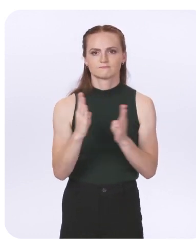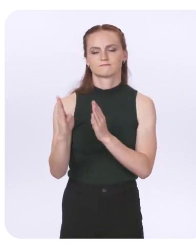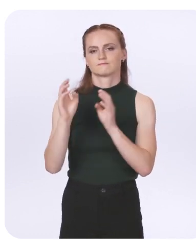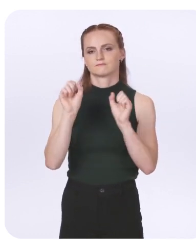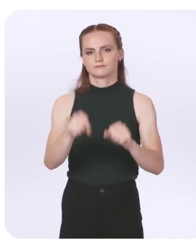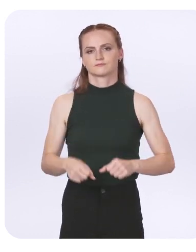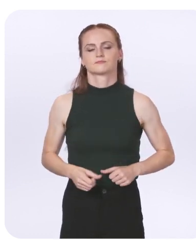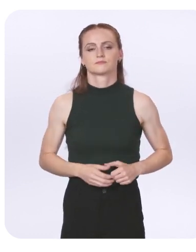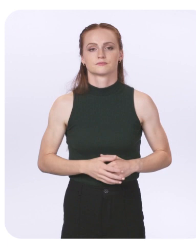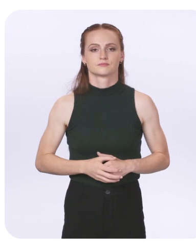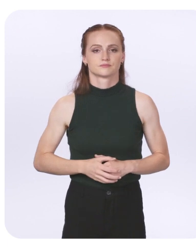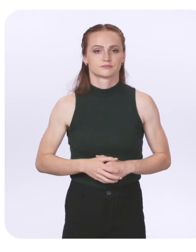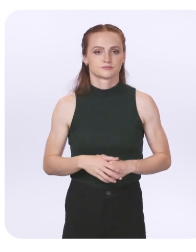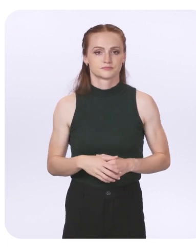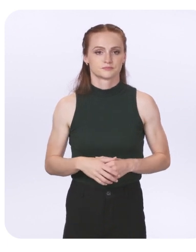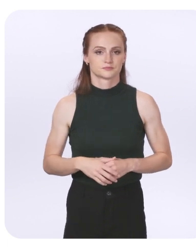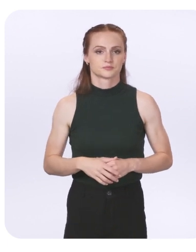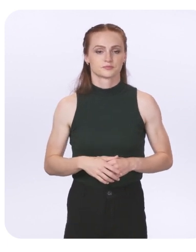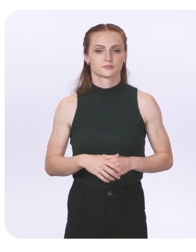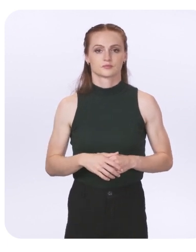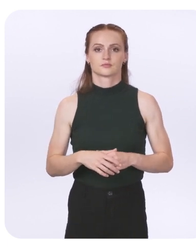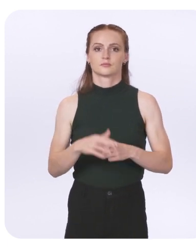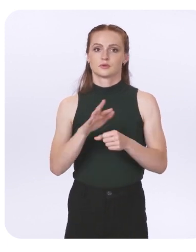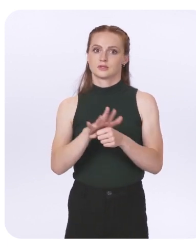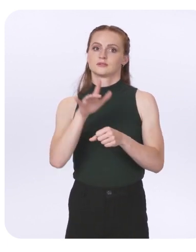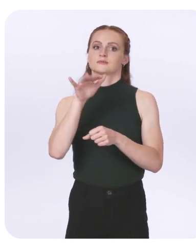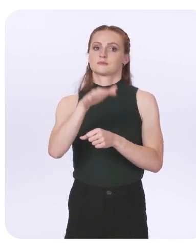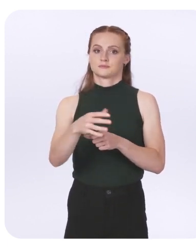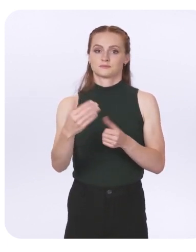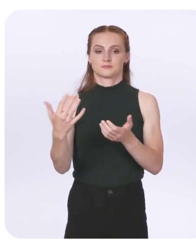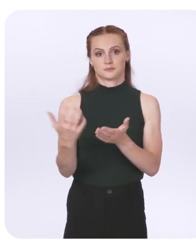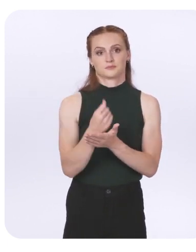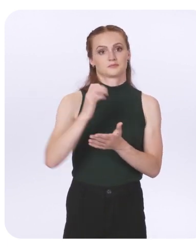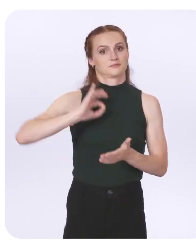We got a huge amount of useful feedback from these first few versions.